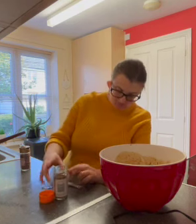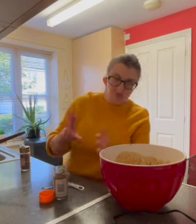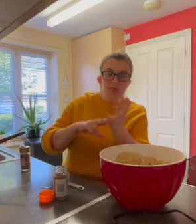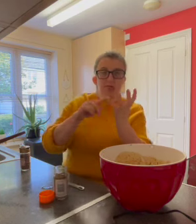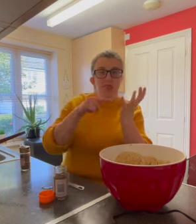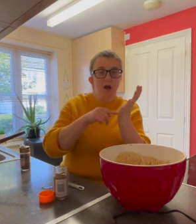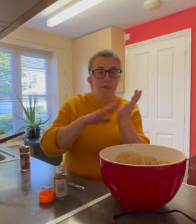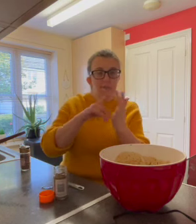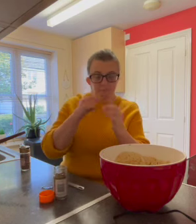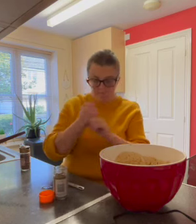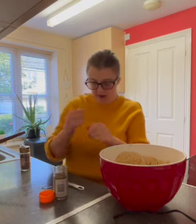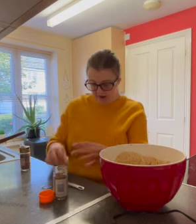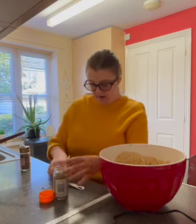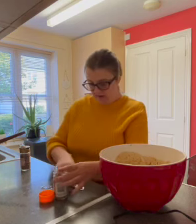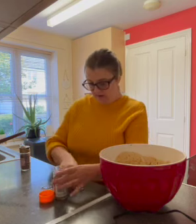Nutmeg